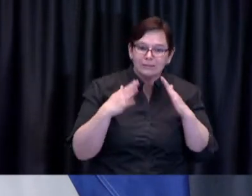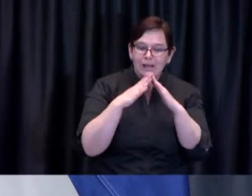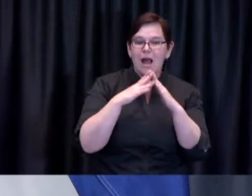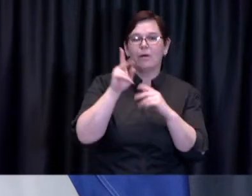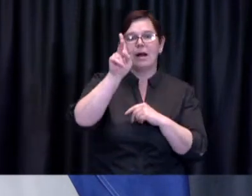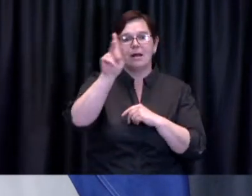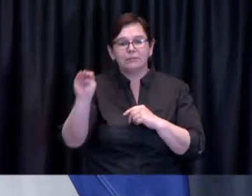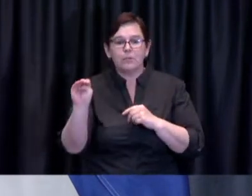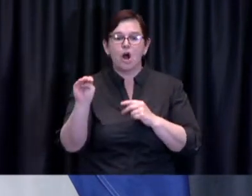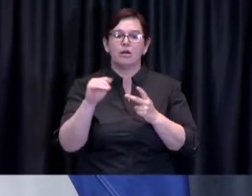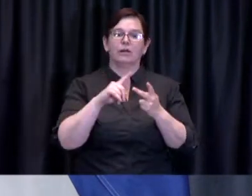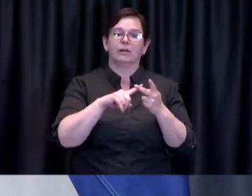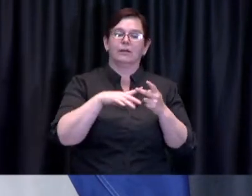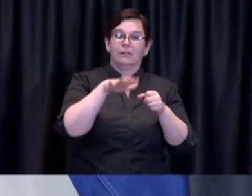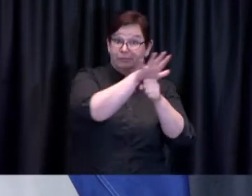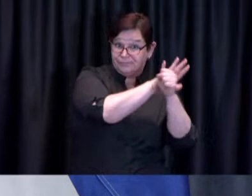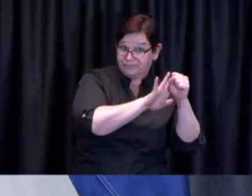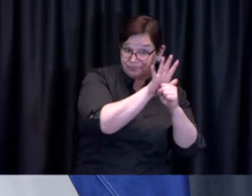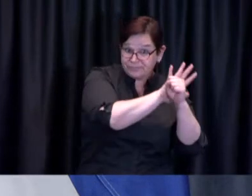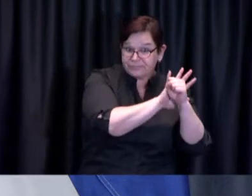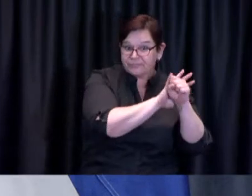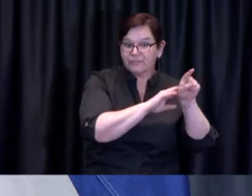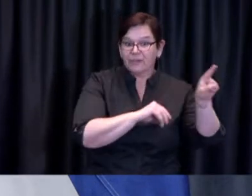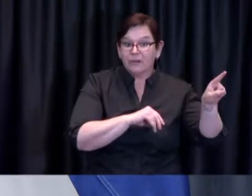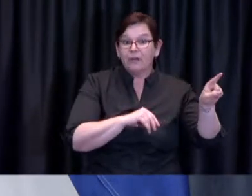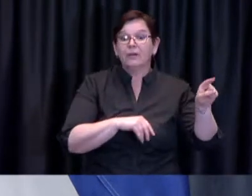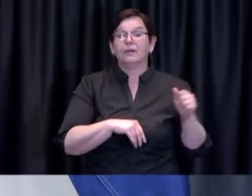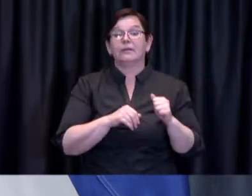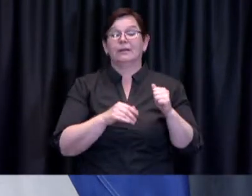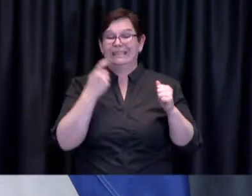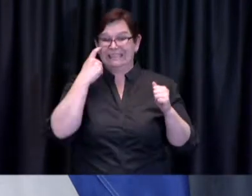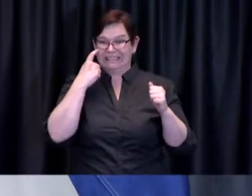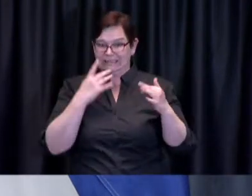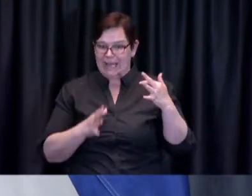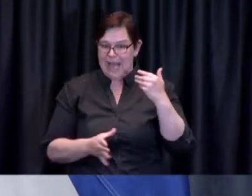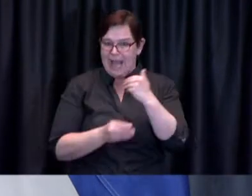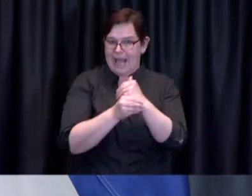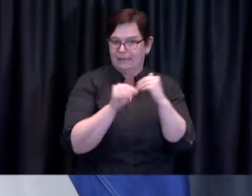the downtown postal codes that were added to the sprint strategy on May 12 saw sharp double-digit